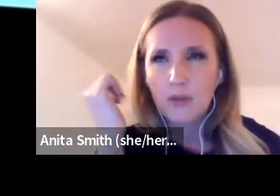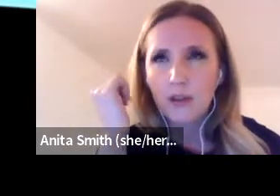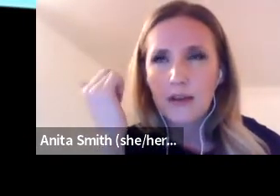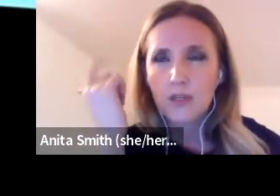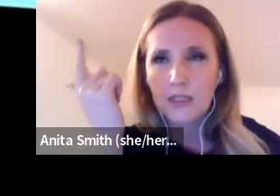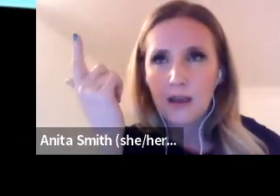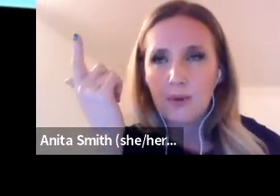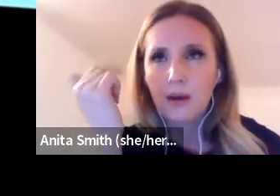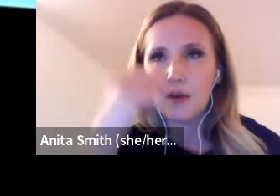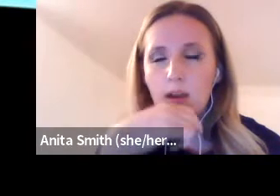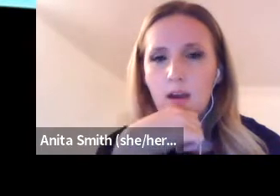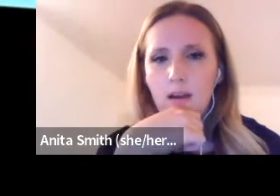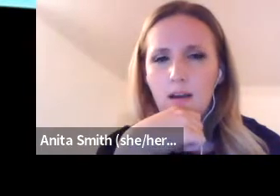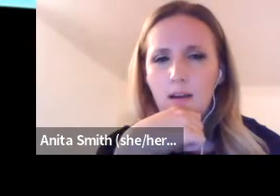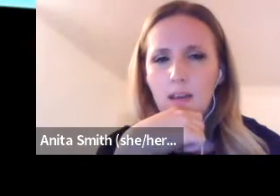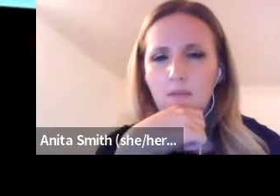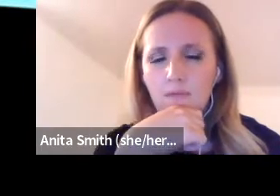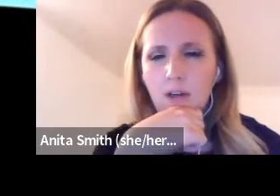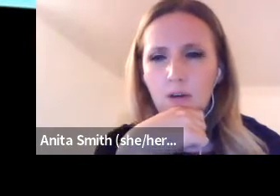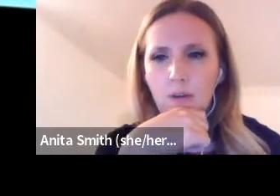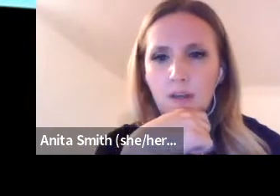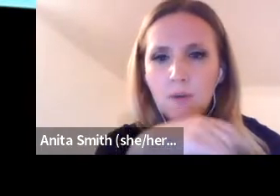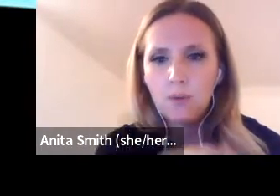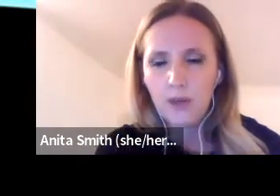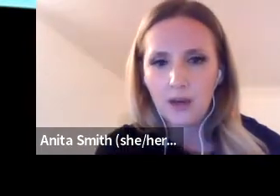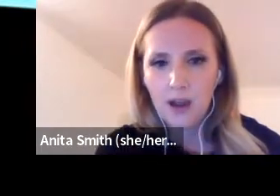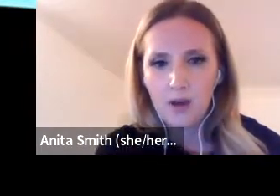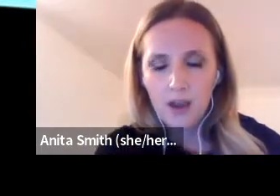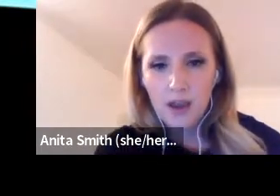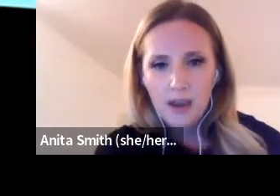with Orlando and Tampa, but I can't figure out who the other one will be right now.